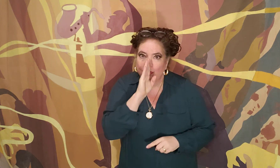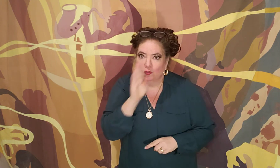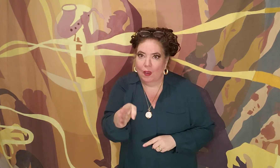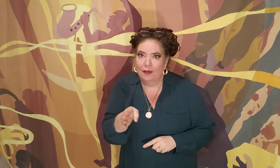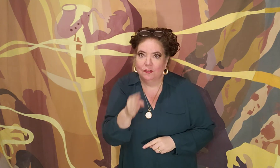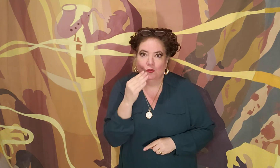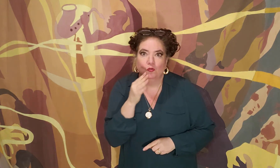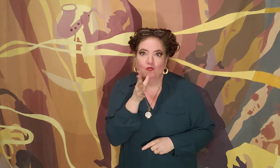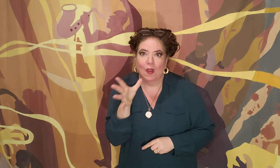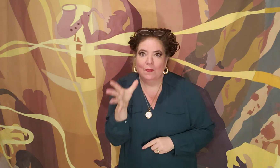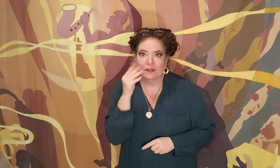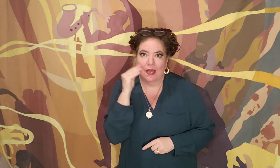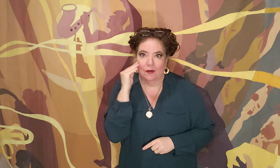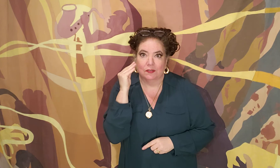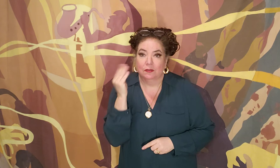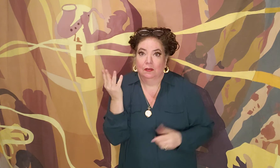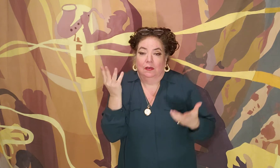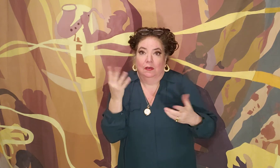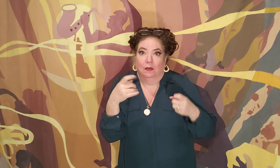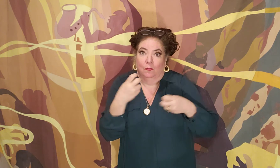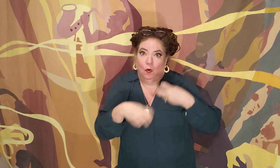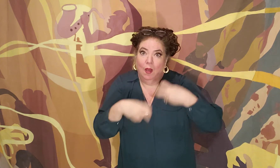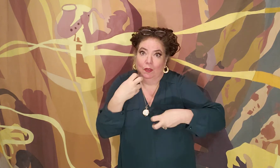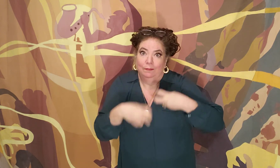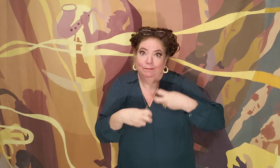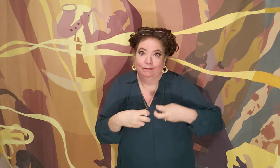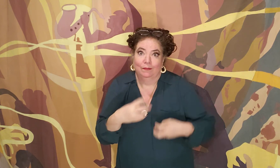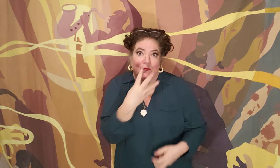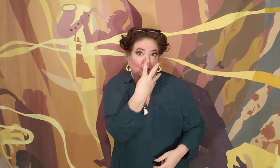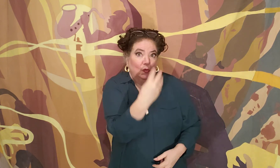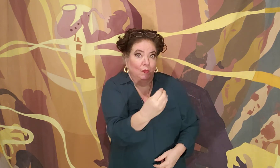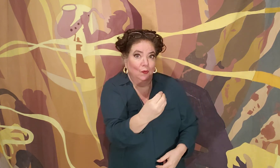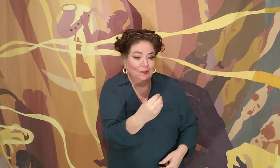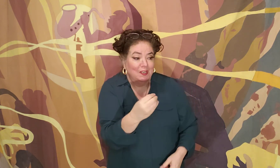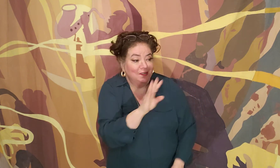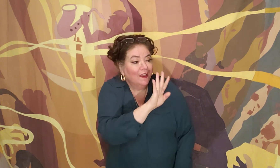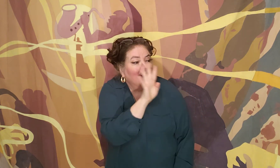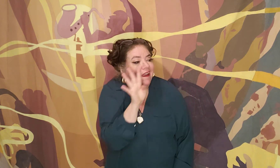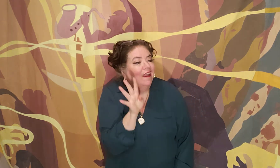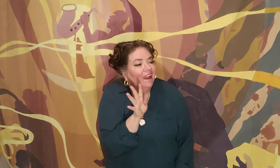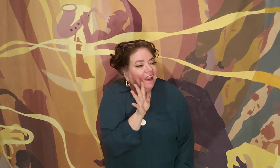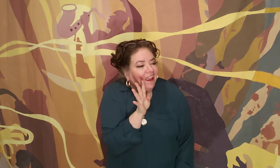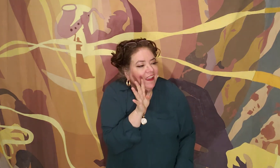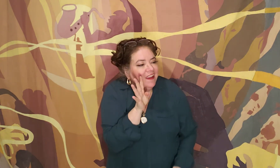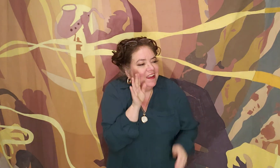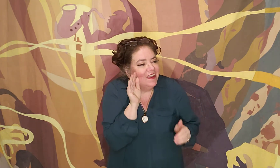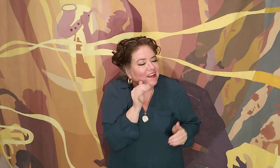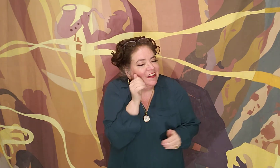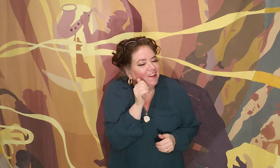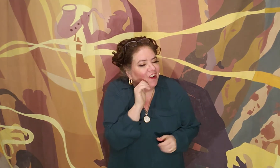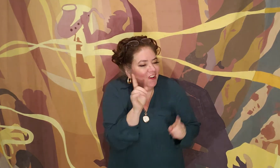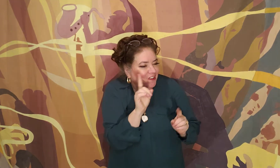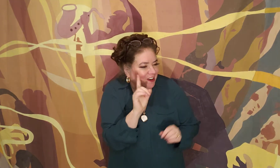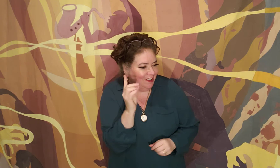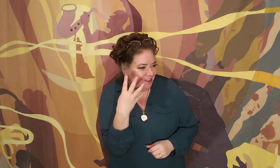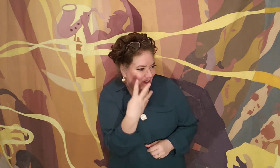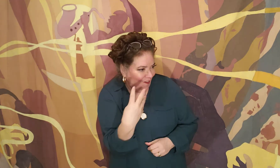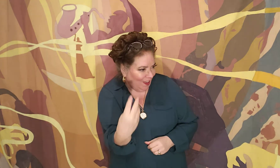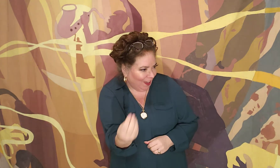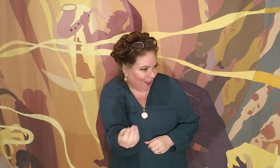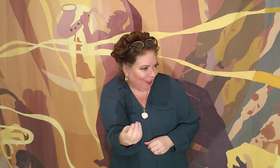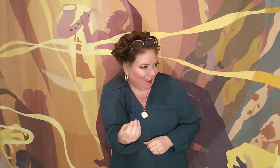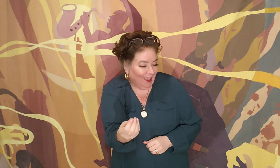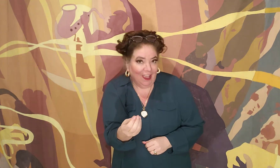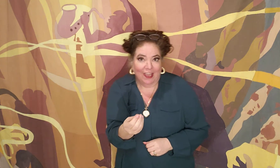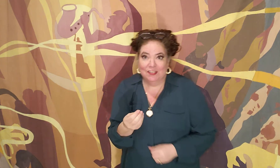straight to Grandma's house - problem. Wolf says, "hey little girl, where are you going?" and she's